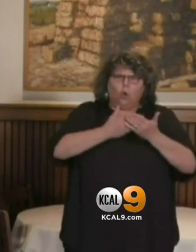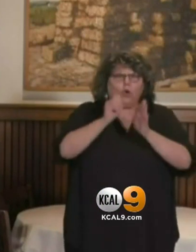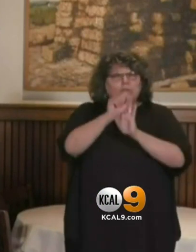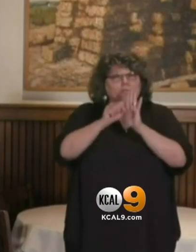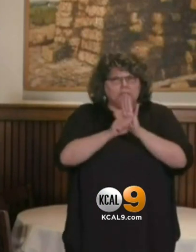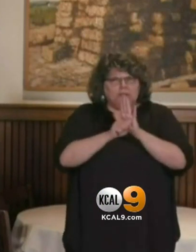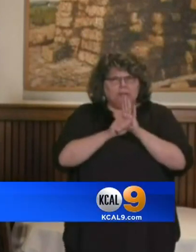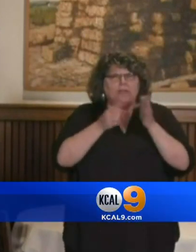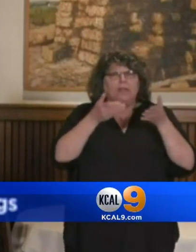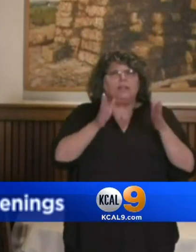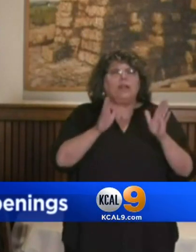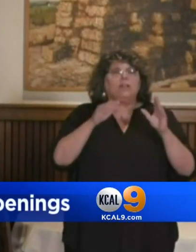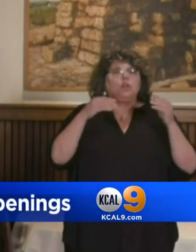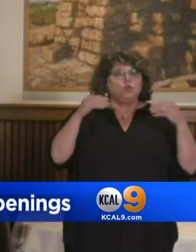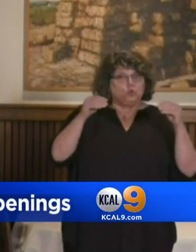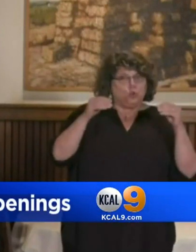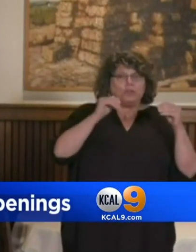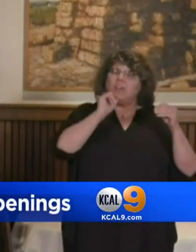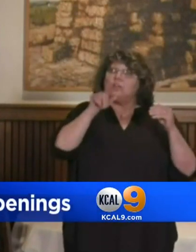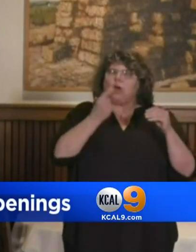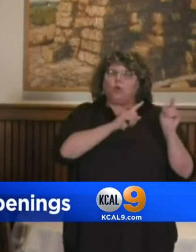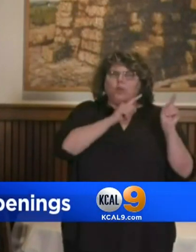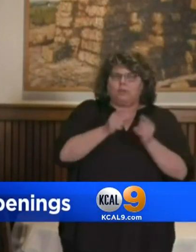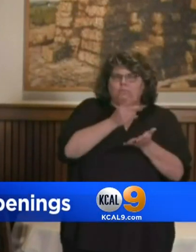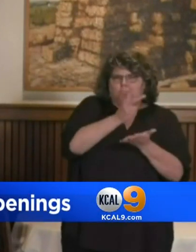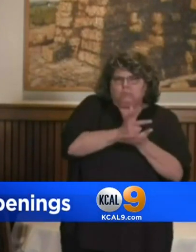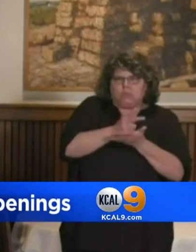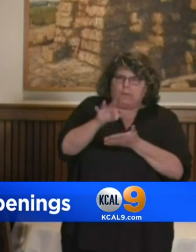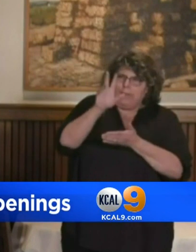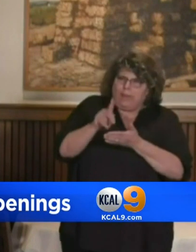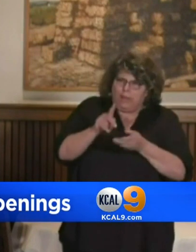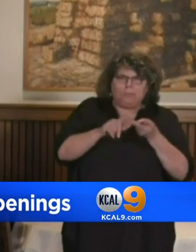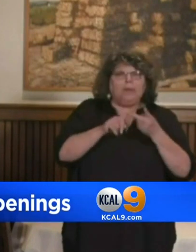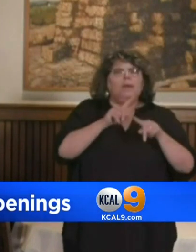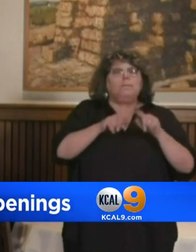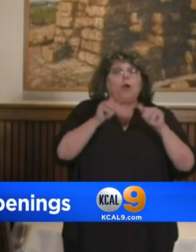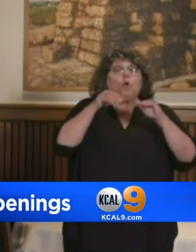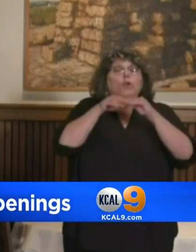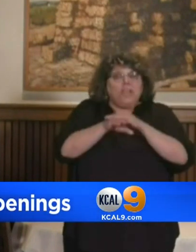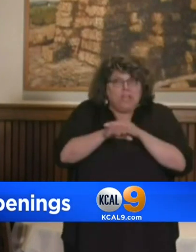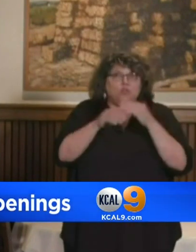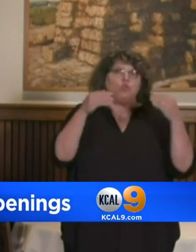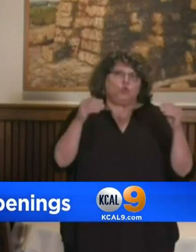INTO PHASE TWO. THAT WOULD ALLOW FOR RETAIL,